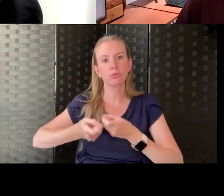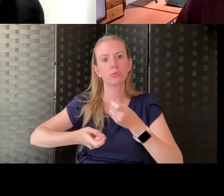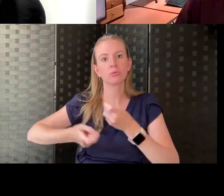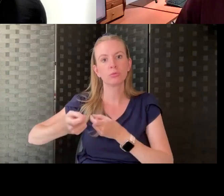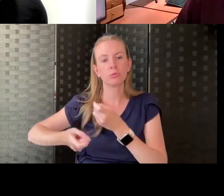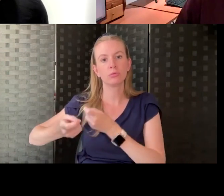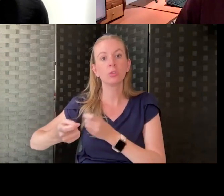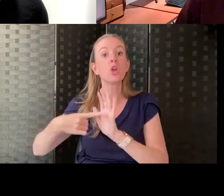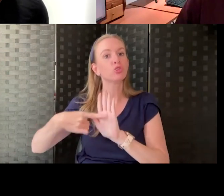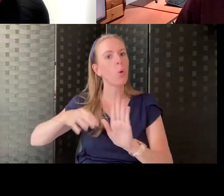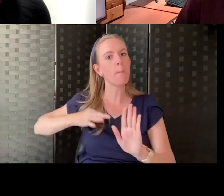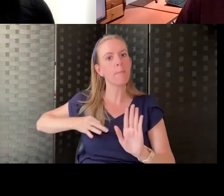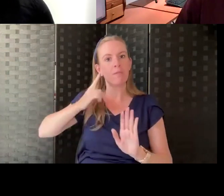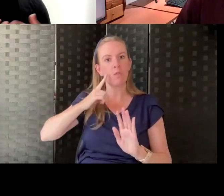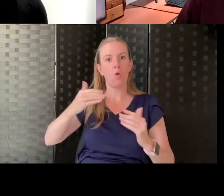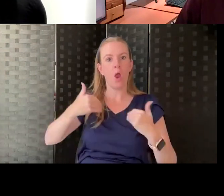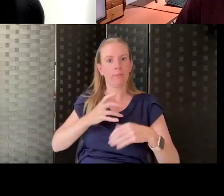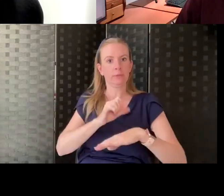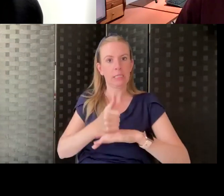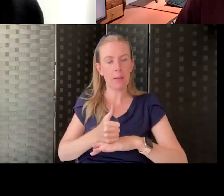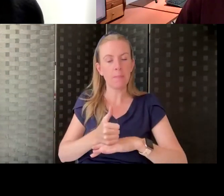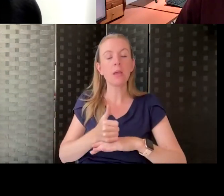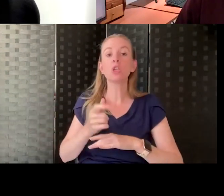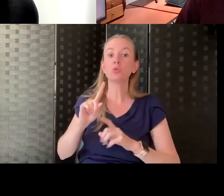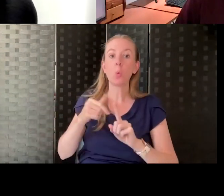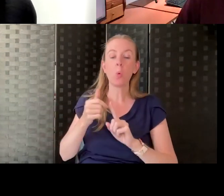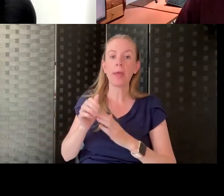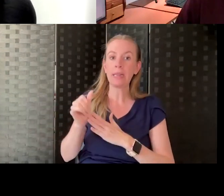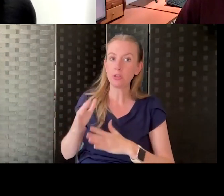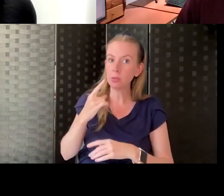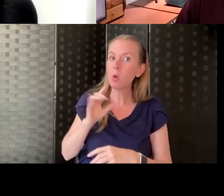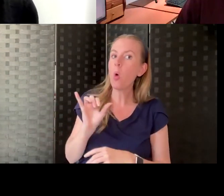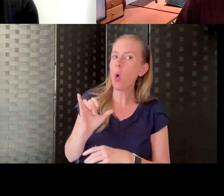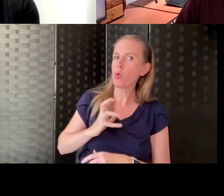benefit of having it then when leadership is like cool we need a design system, the lien